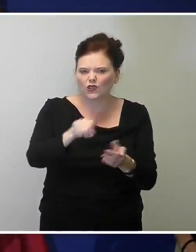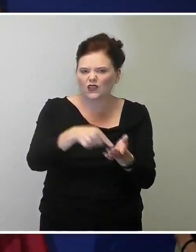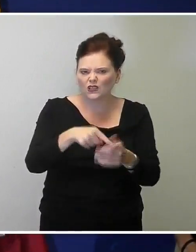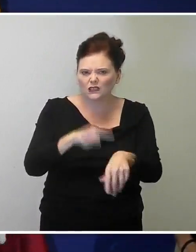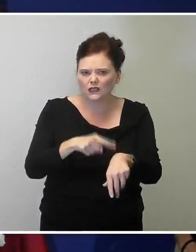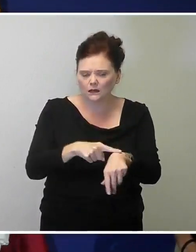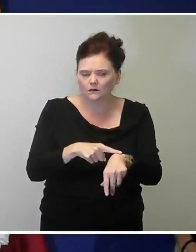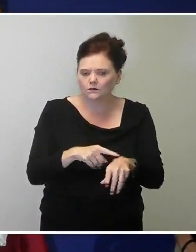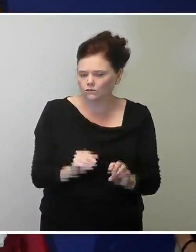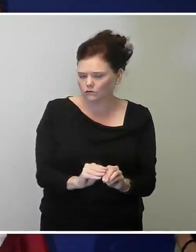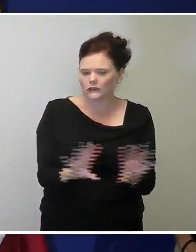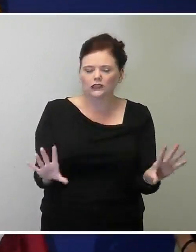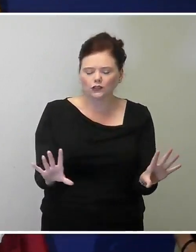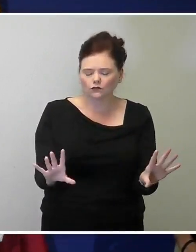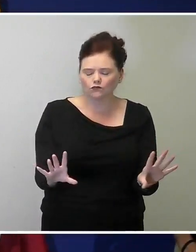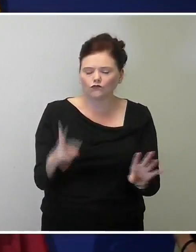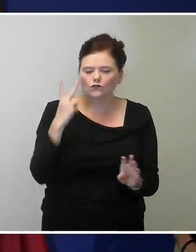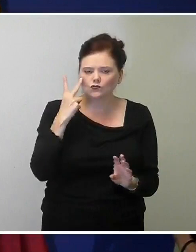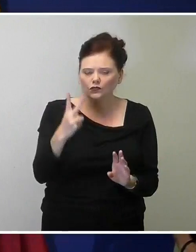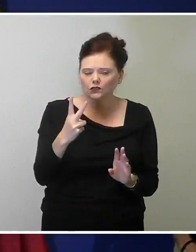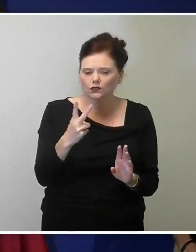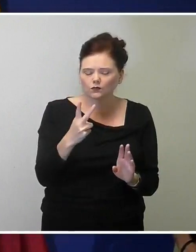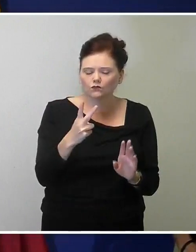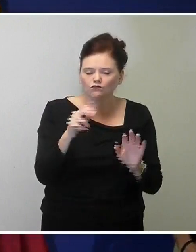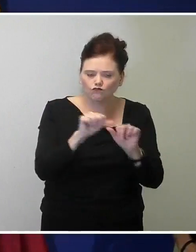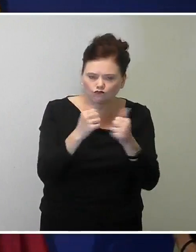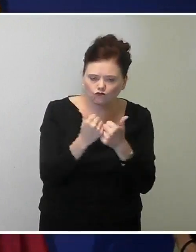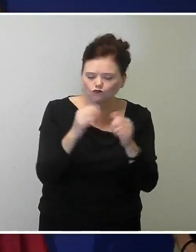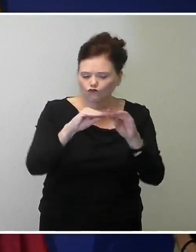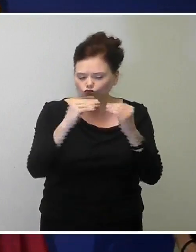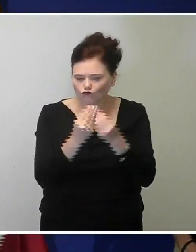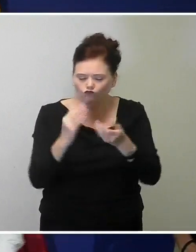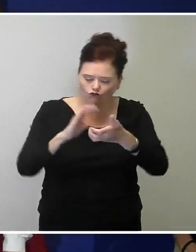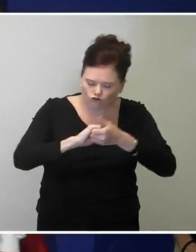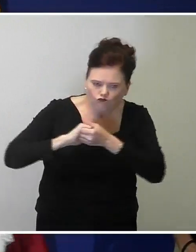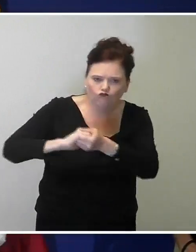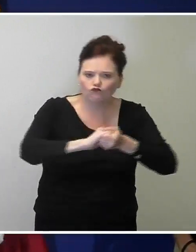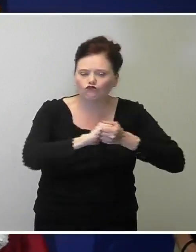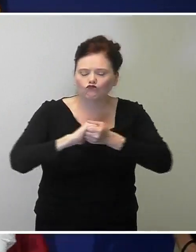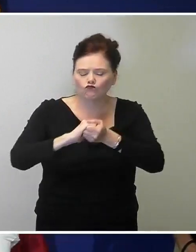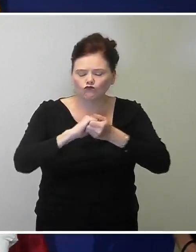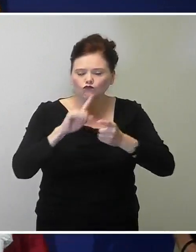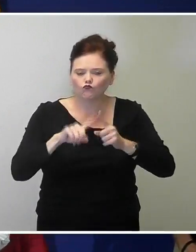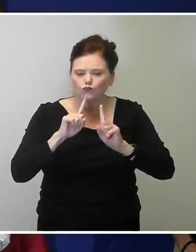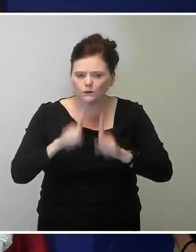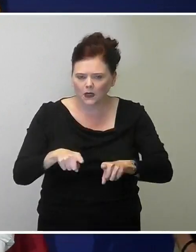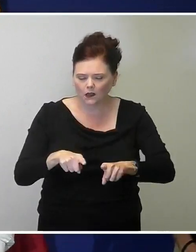THE LAST 48 HOURS. THANK YOU. THANK YOU MAC. TIME IS EVIDENT WHEN YOU SEE